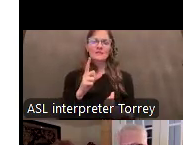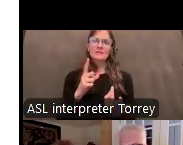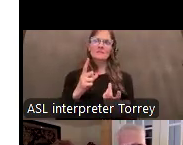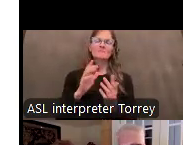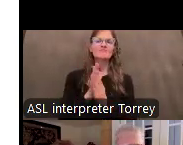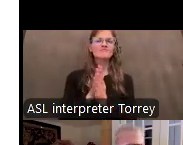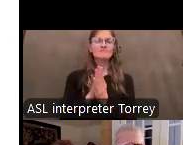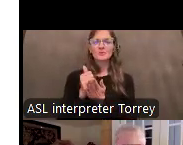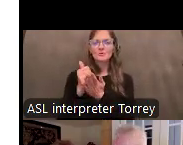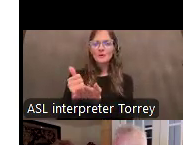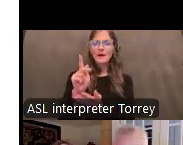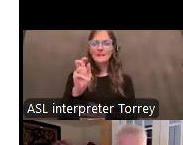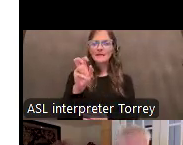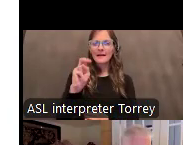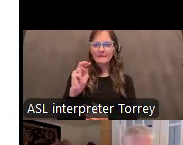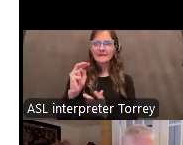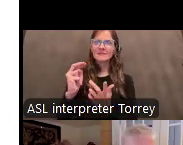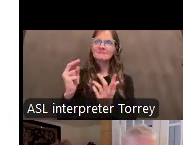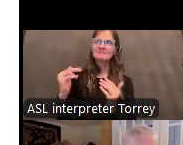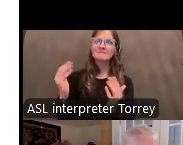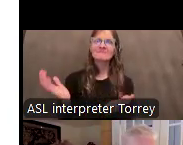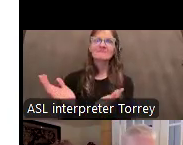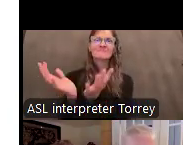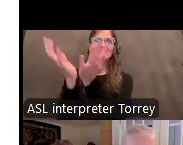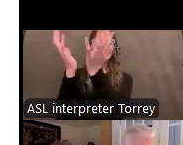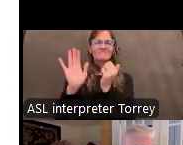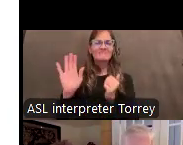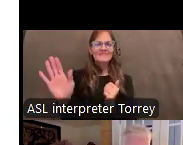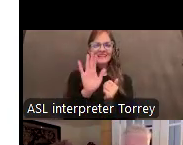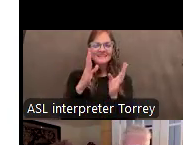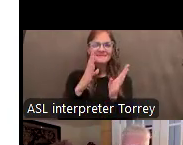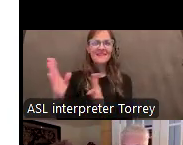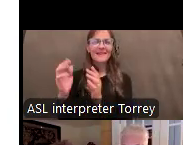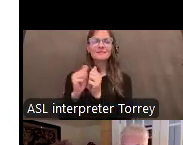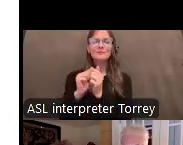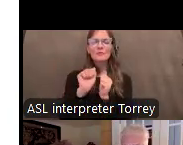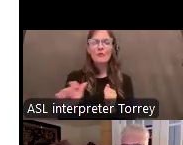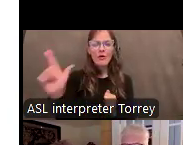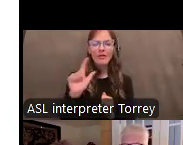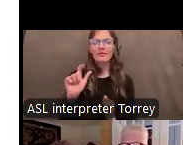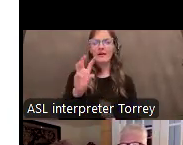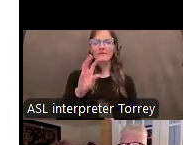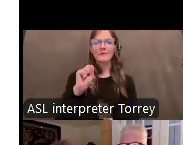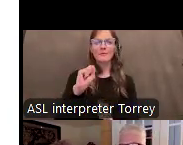and with all the WisCaregiver brands. So WisCaregivers is really made up